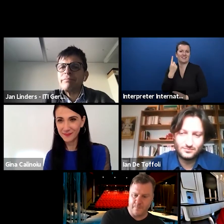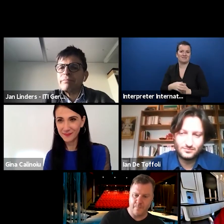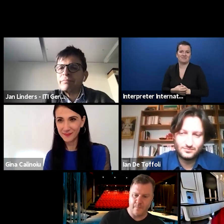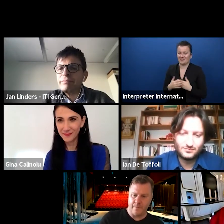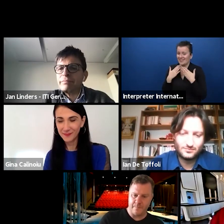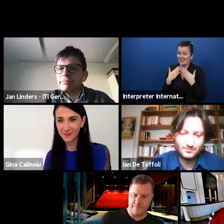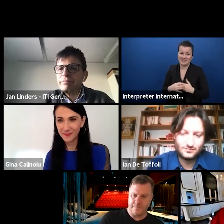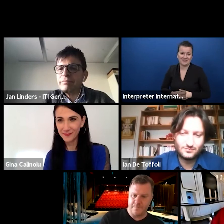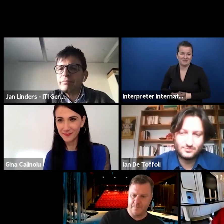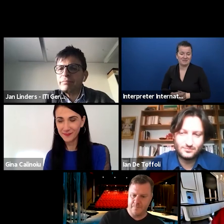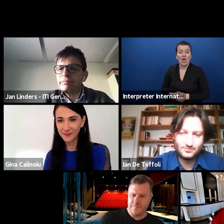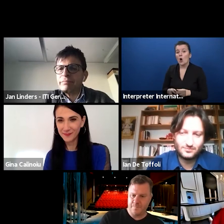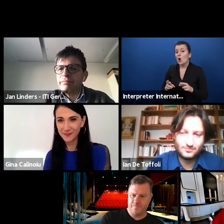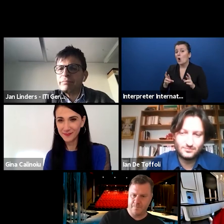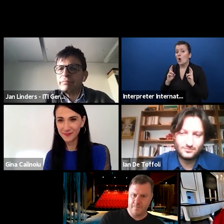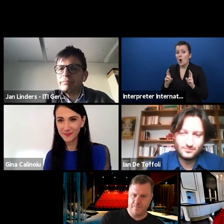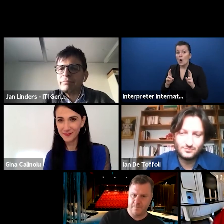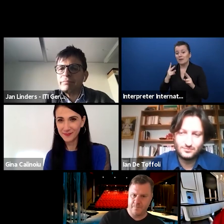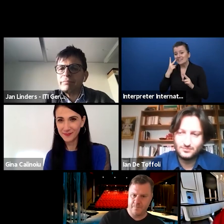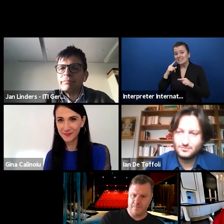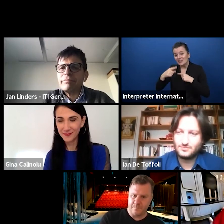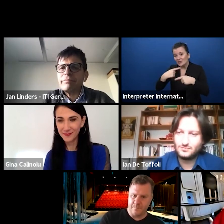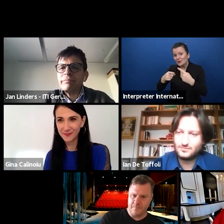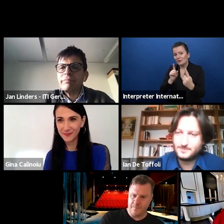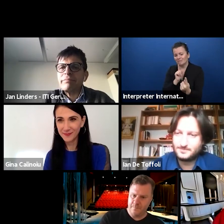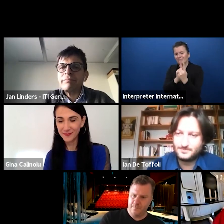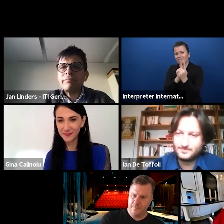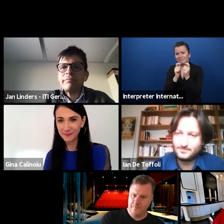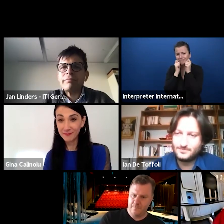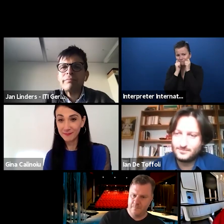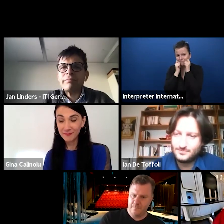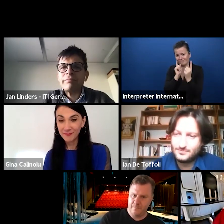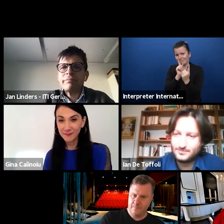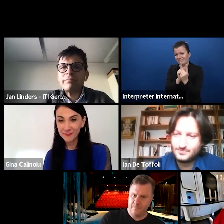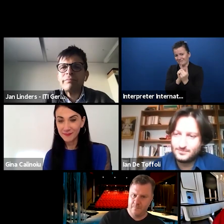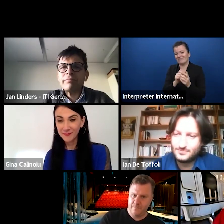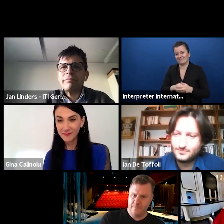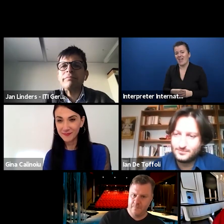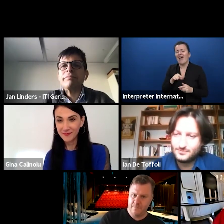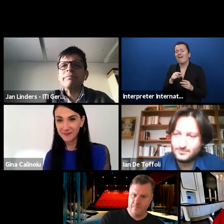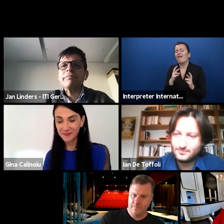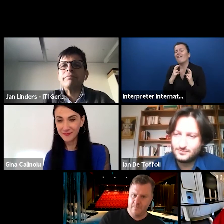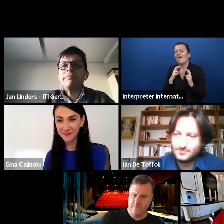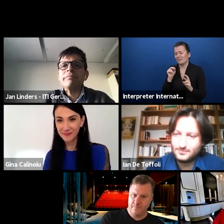I hope to see you live that's my real wish, very soon and in good health.